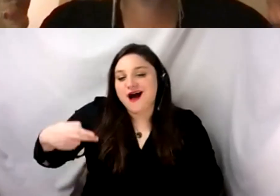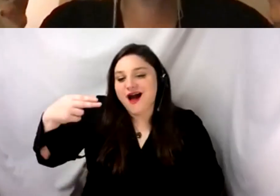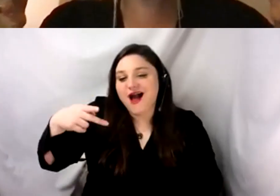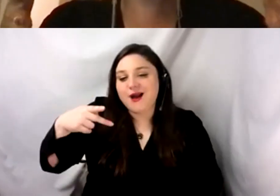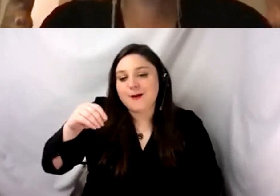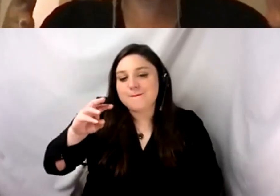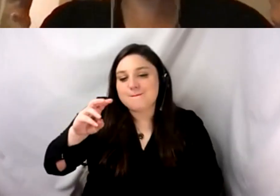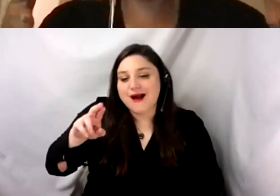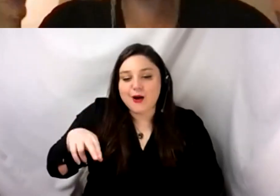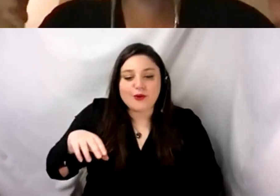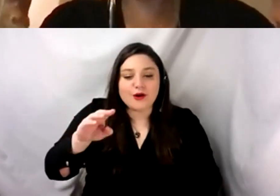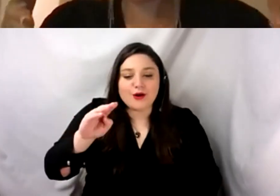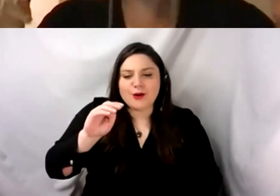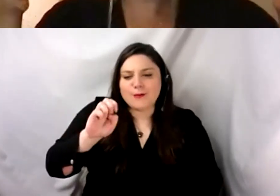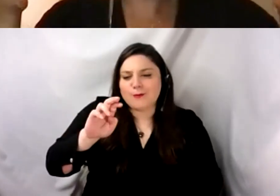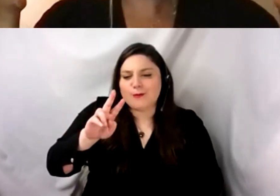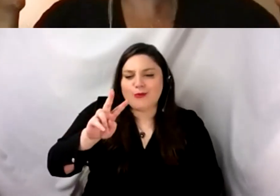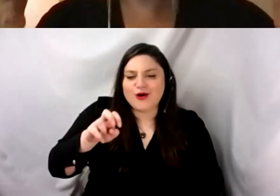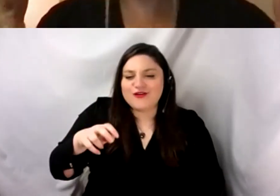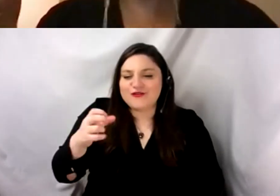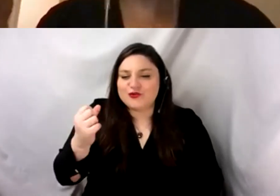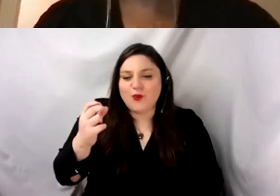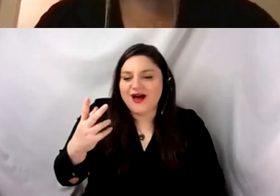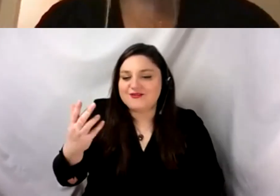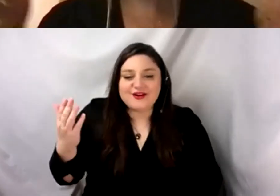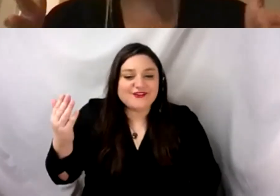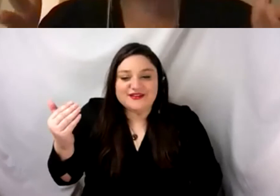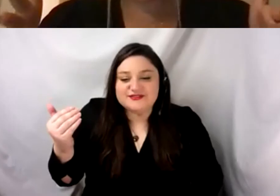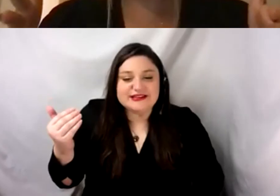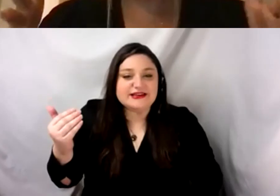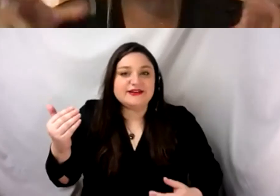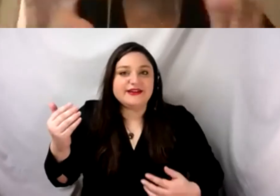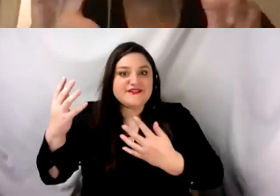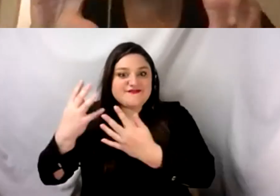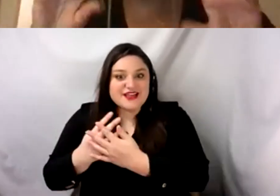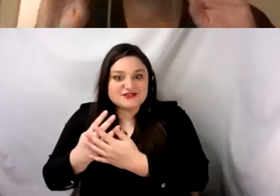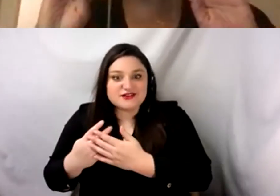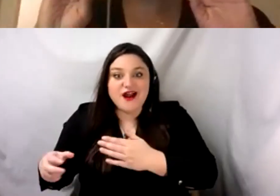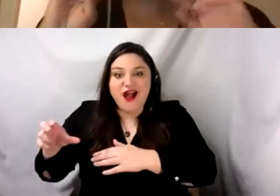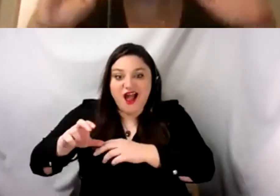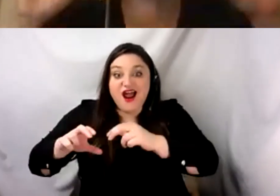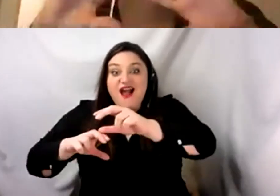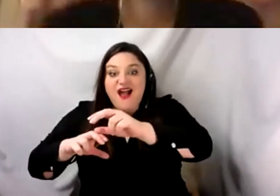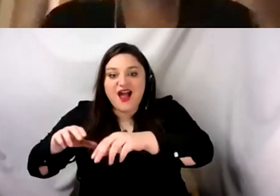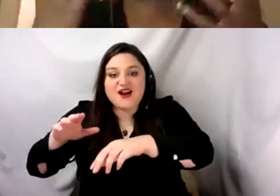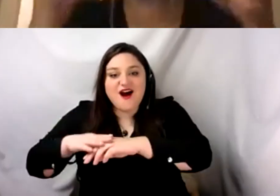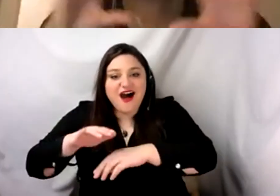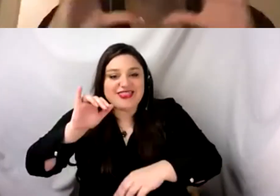filters on that. And Jerry rigging a ceiling system. And they are extremely